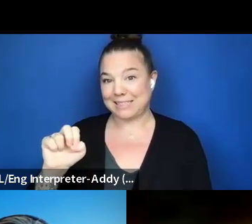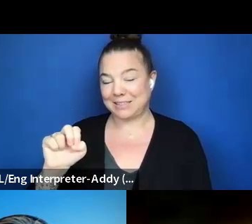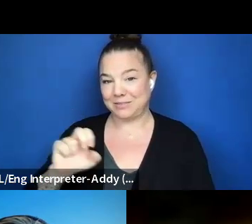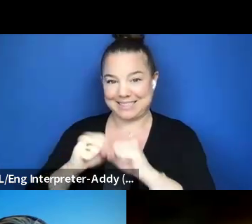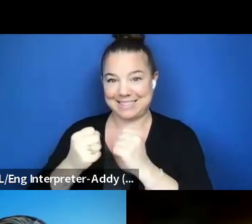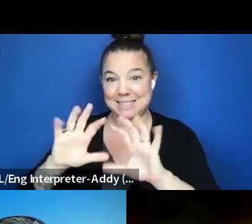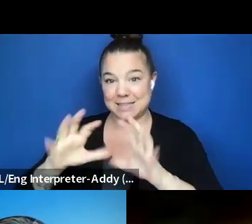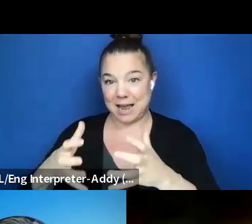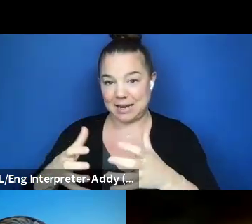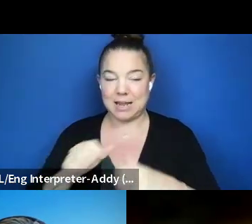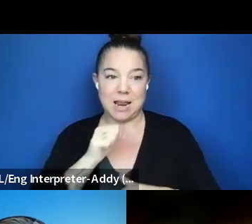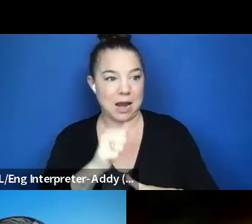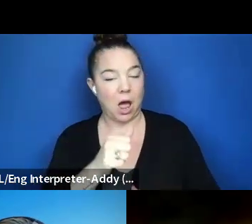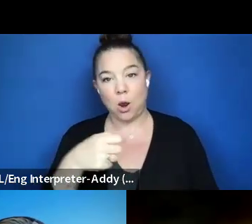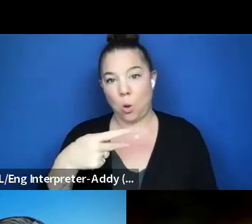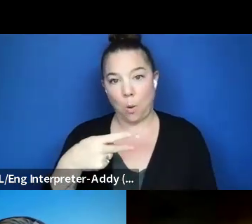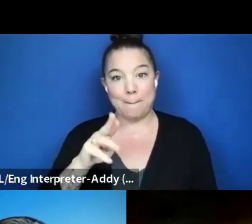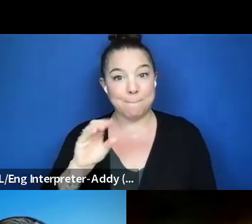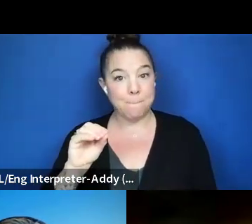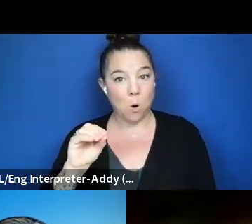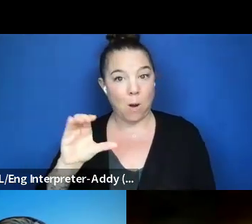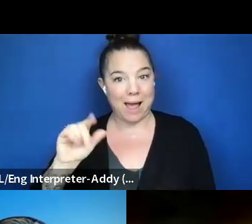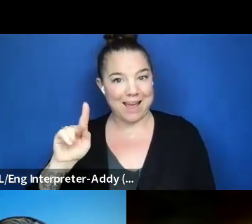Elissa w/ APRIL: So my question for this committee would be.